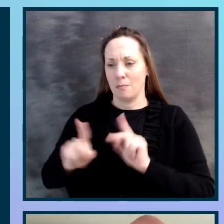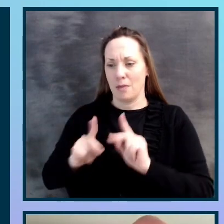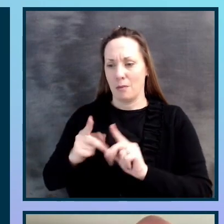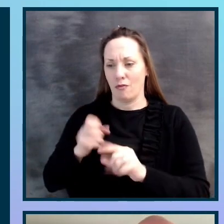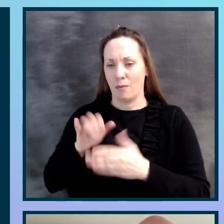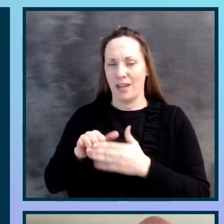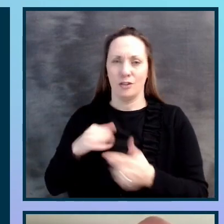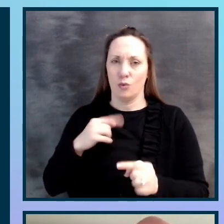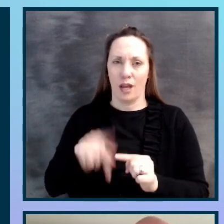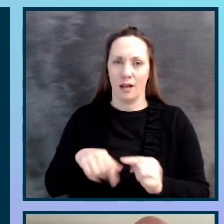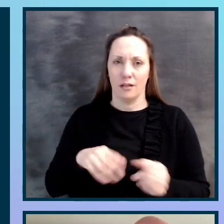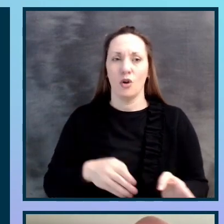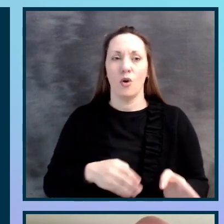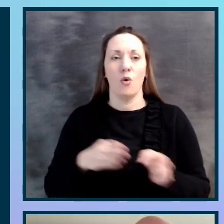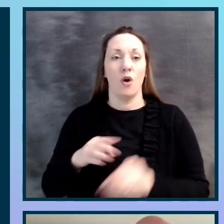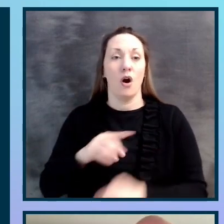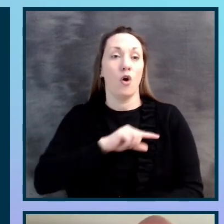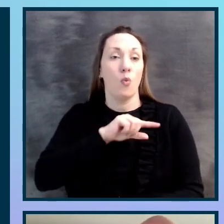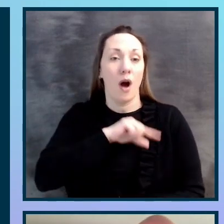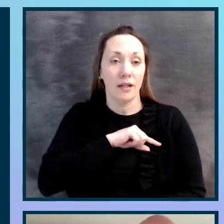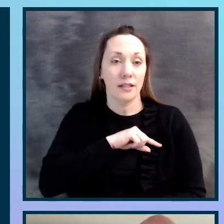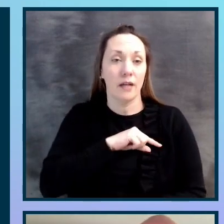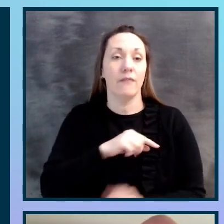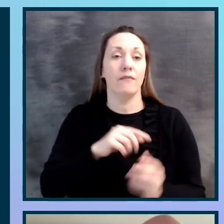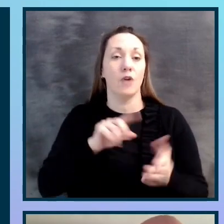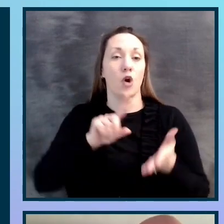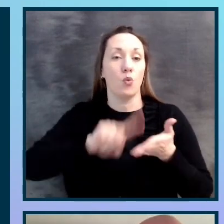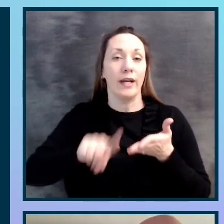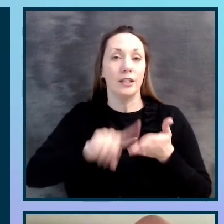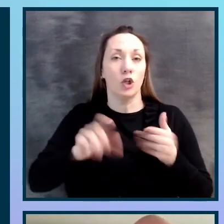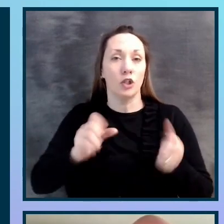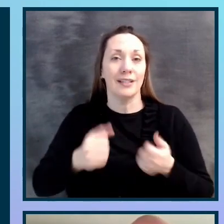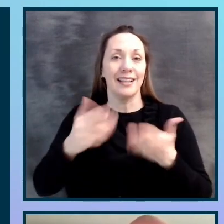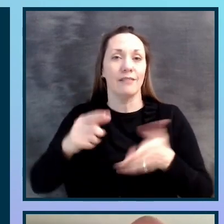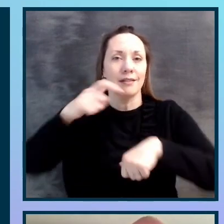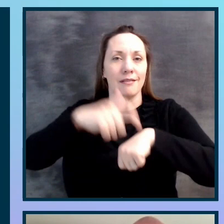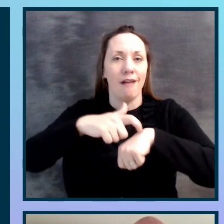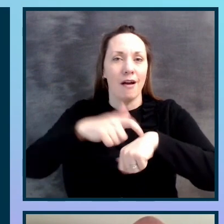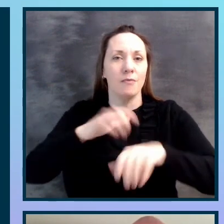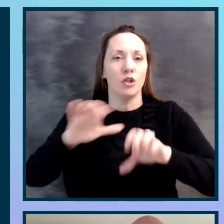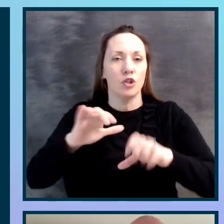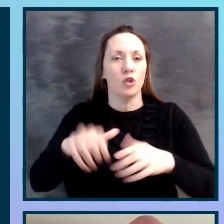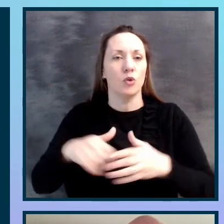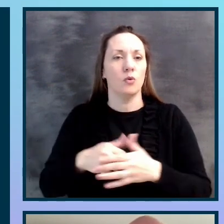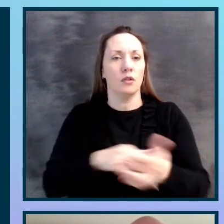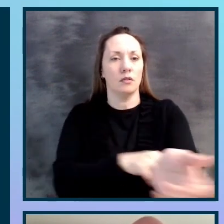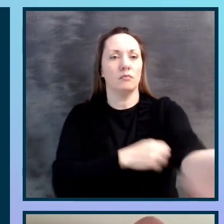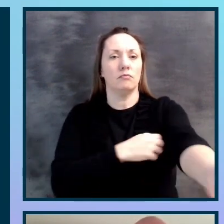So qualitative research gives you the time to do due diligence. To ask questions as part of the UX Design process